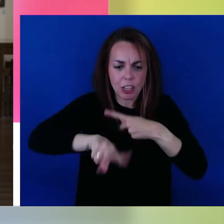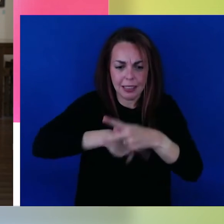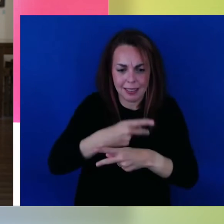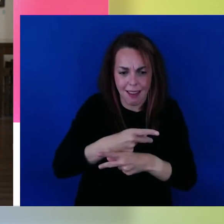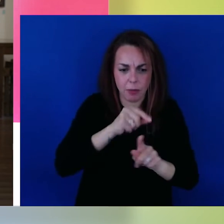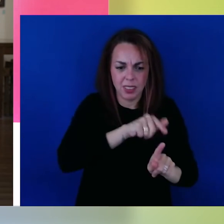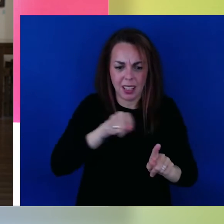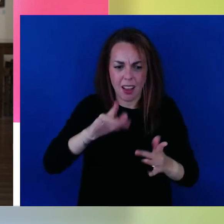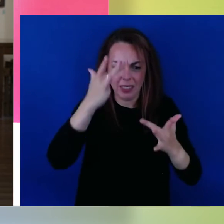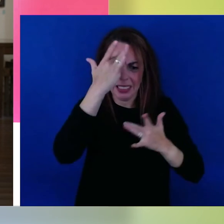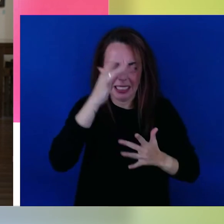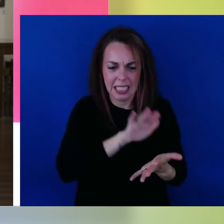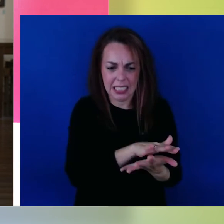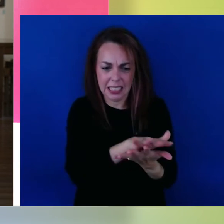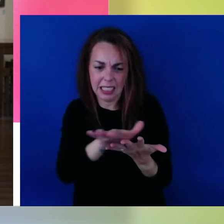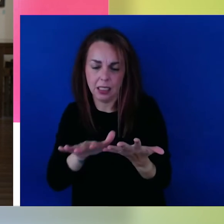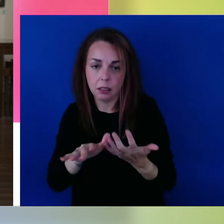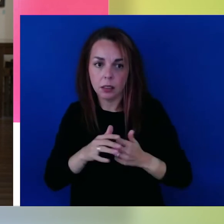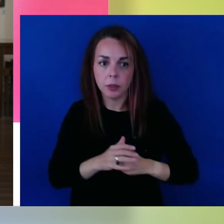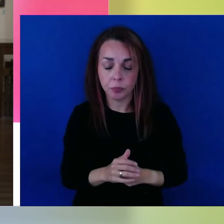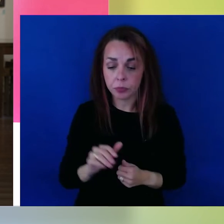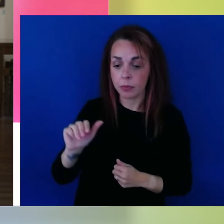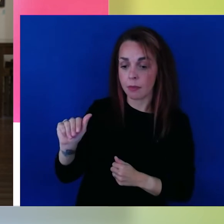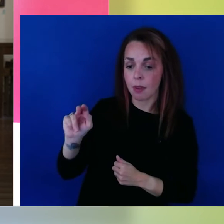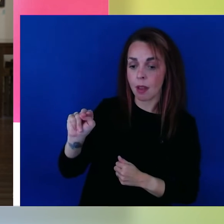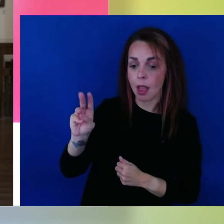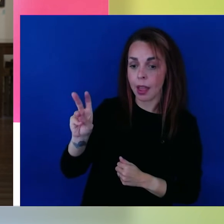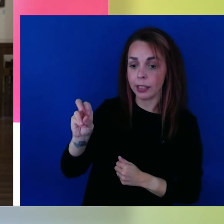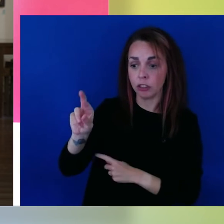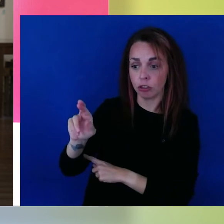Answer ALS was founded with its singular mission,